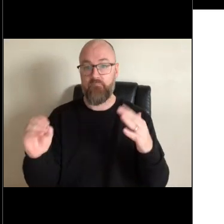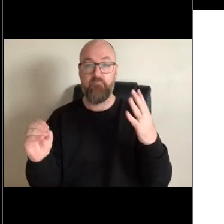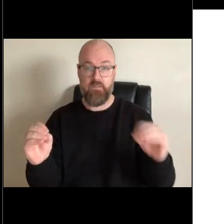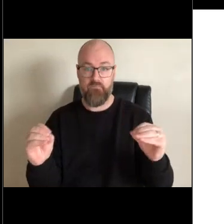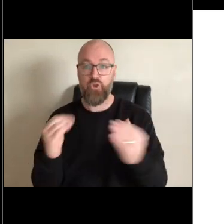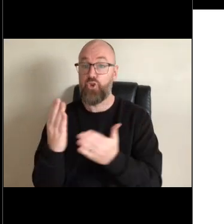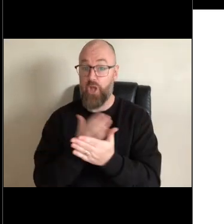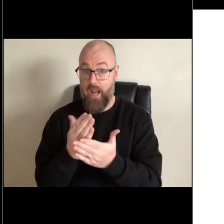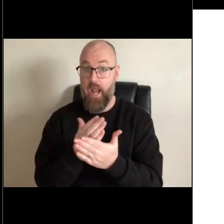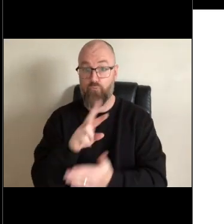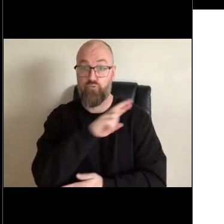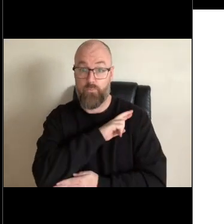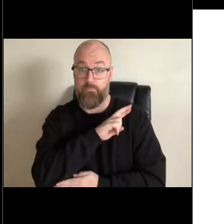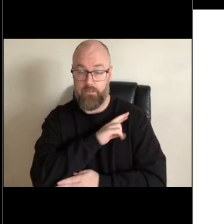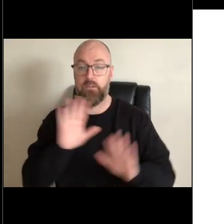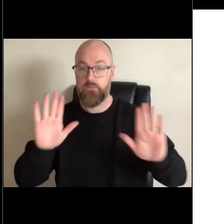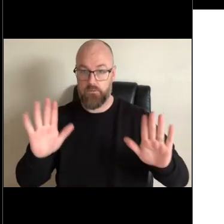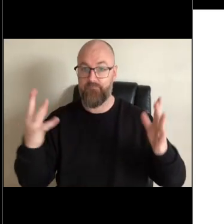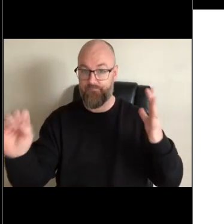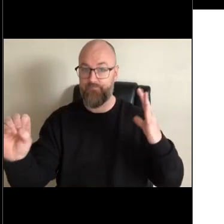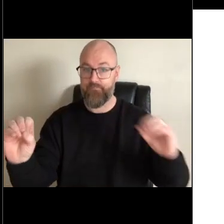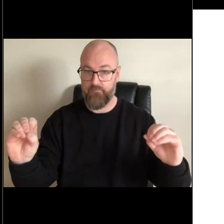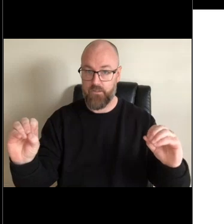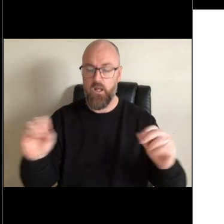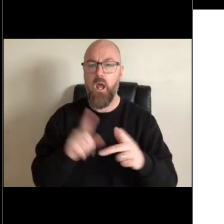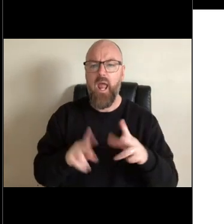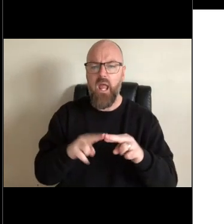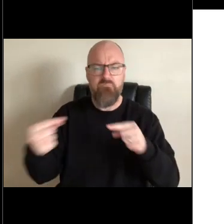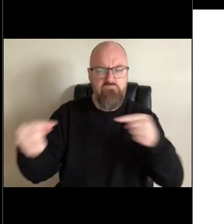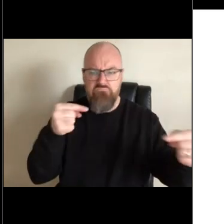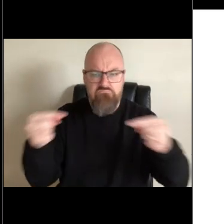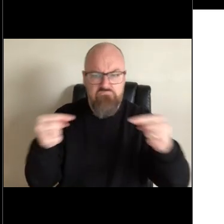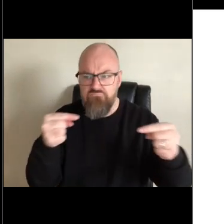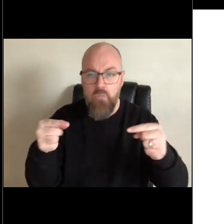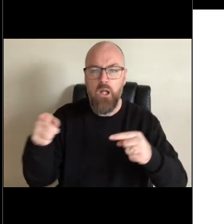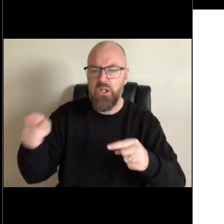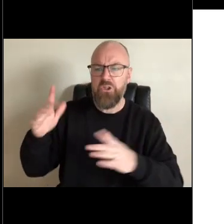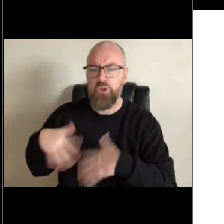point and then if there was arguments about why that wasn't appropriate in a particular case then